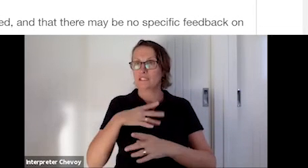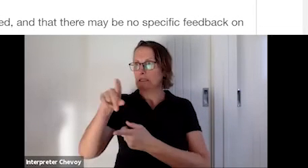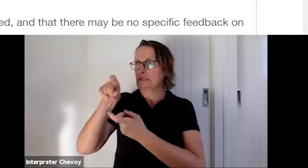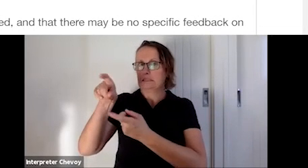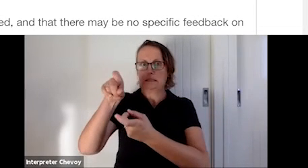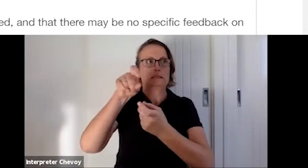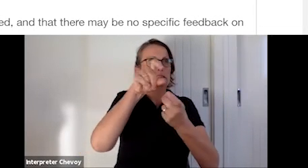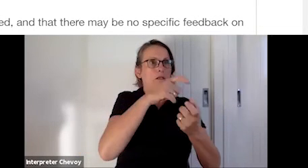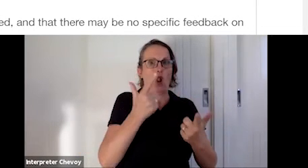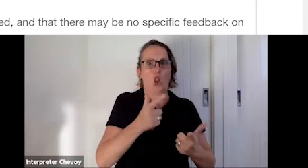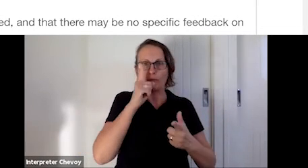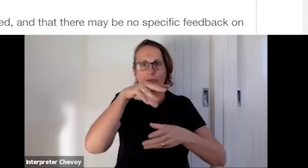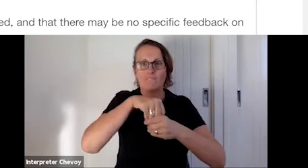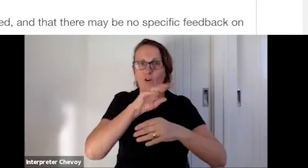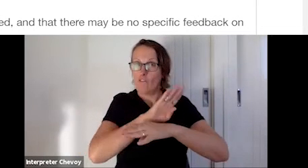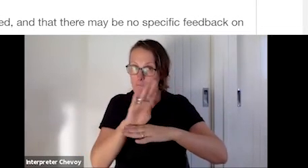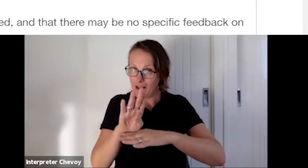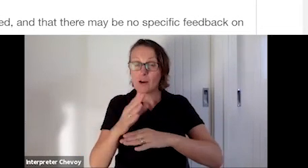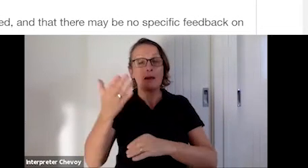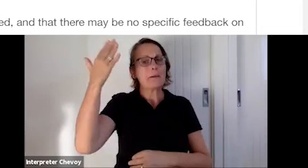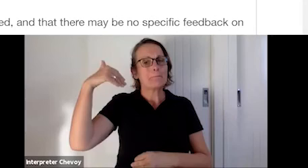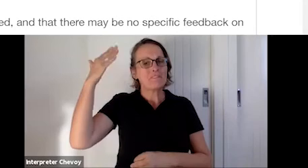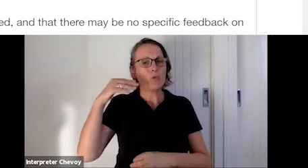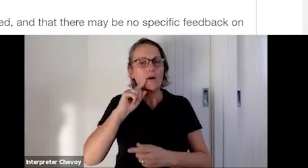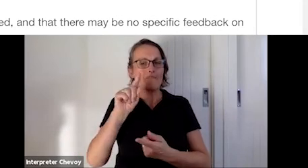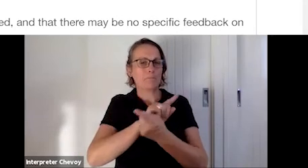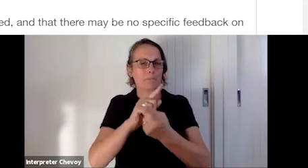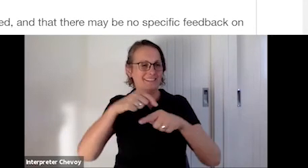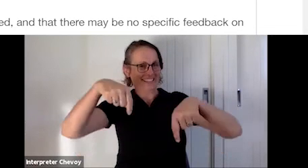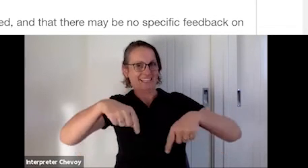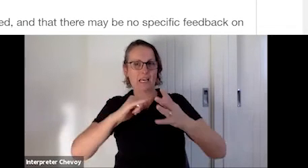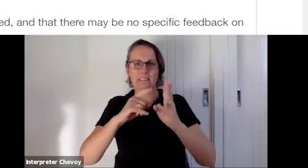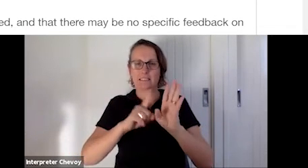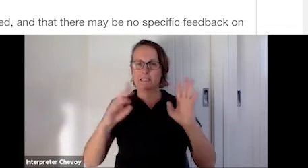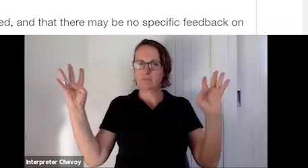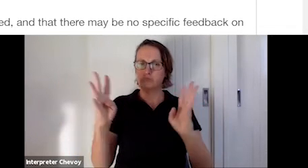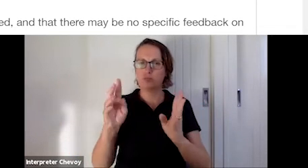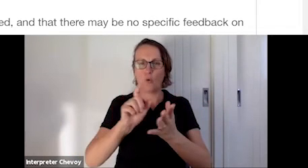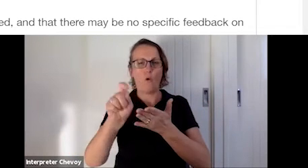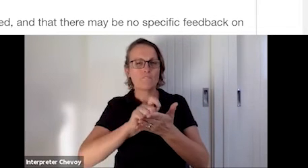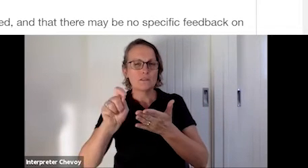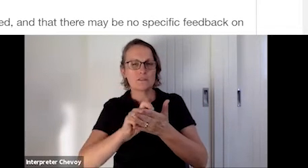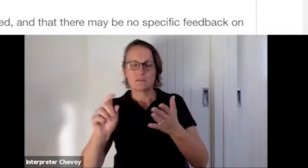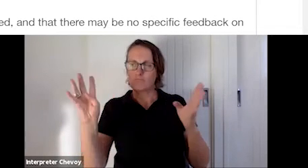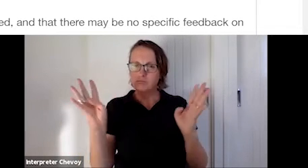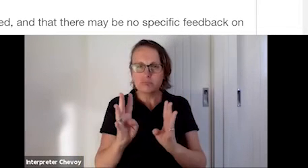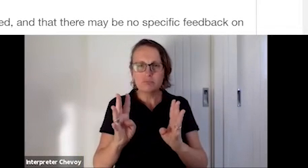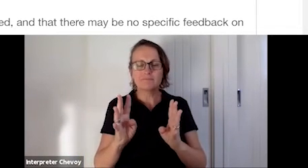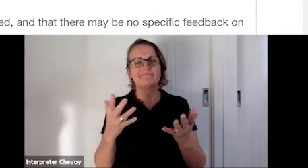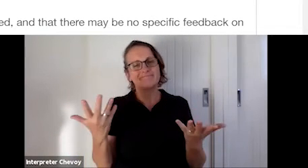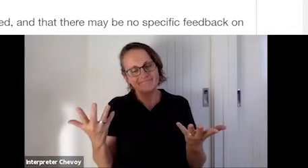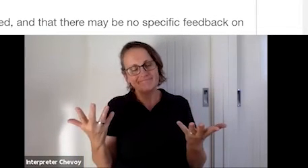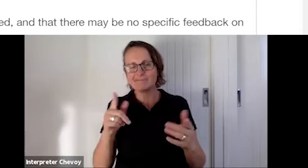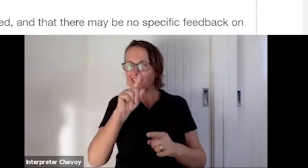usually we used to have them, the meetings, here in Sydney in our board rooms here but due to COVID